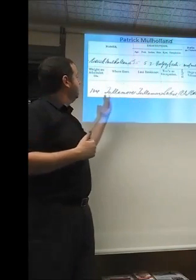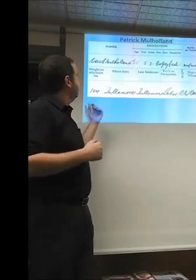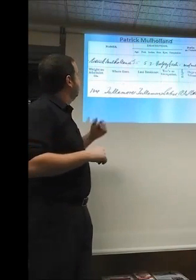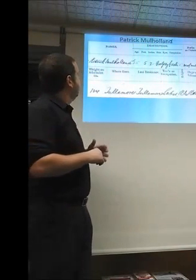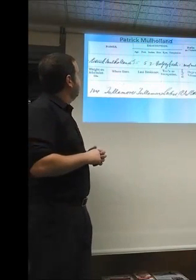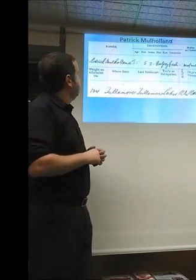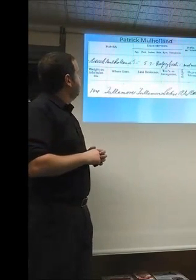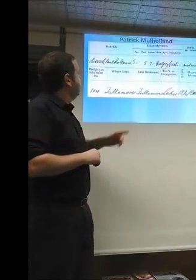educated there.